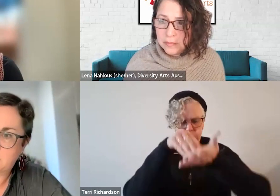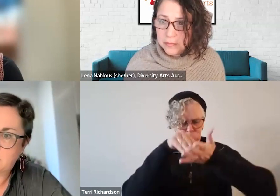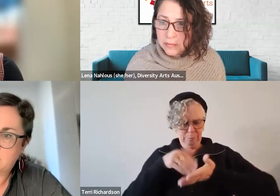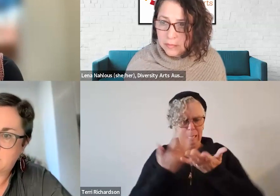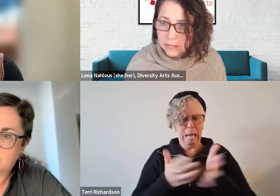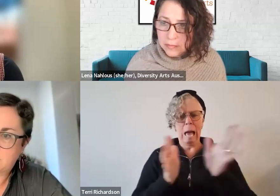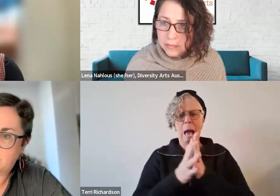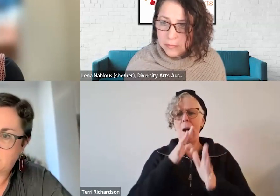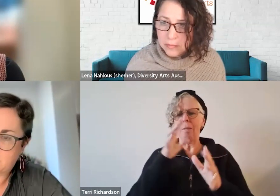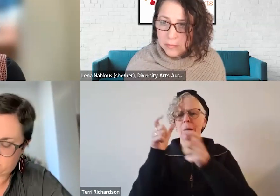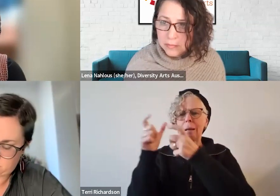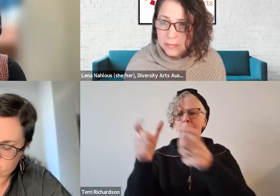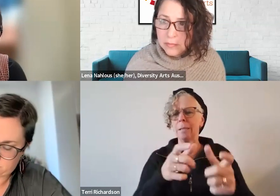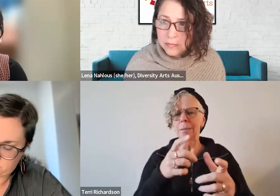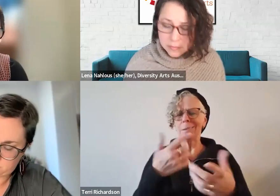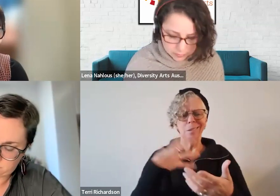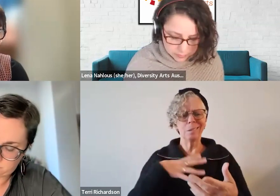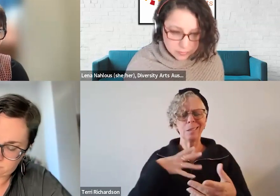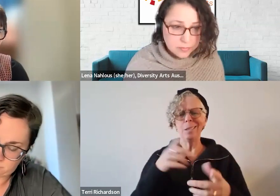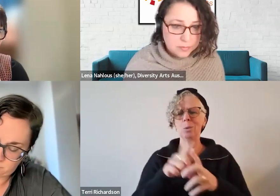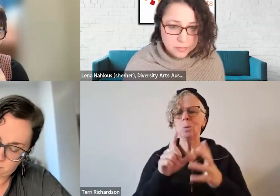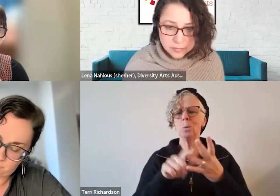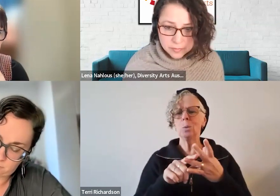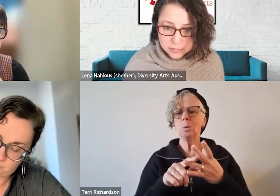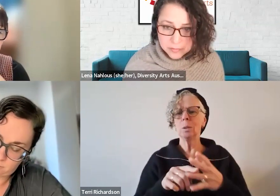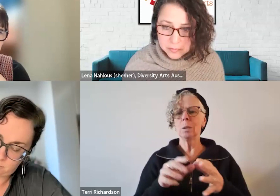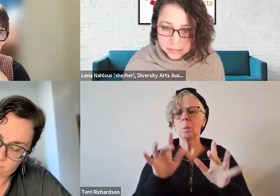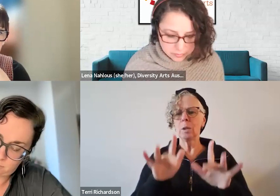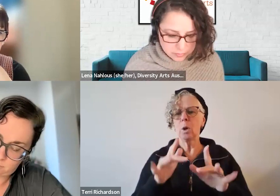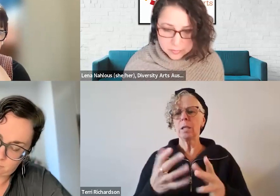that we don't necessarily have completely at the board level.